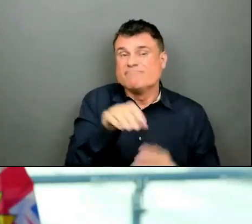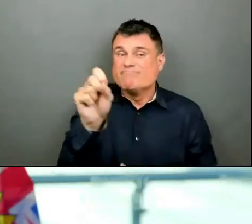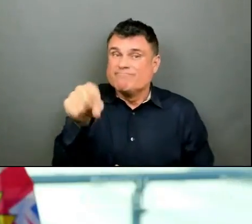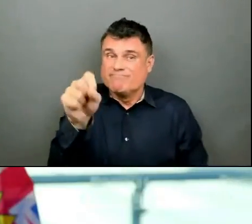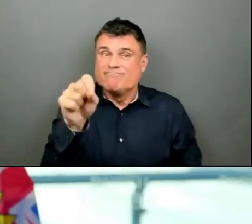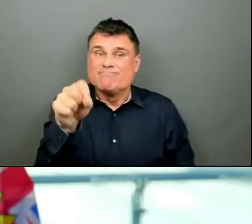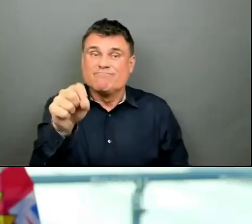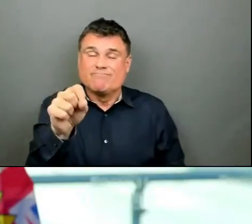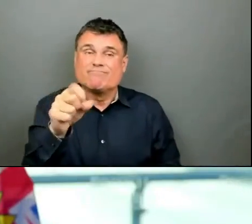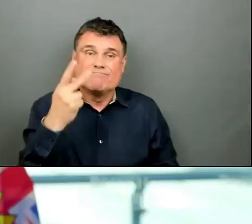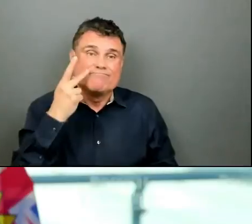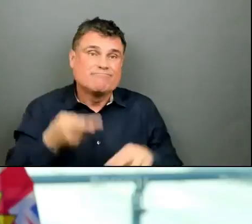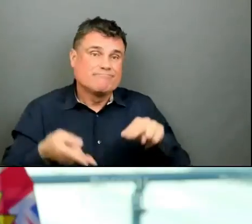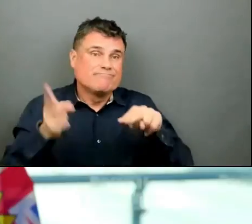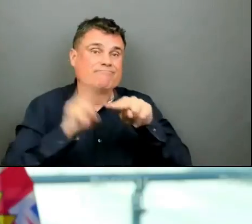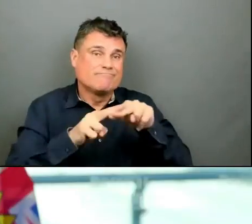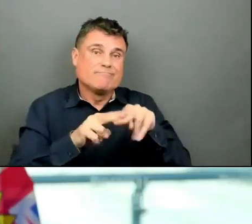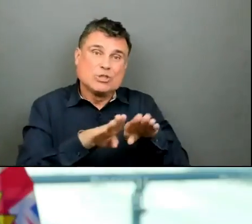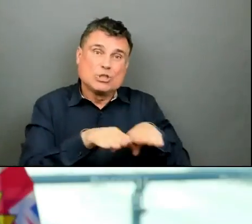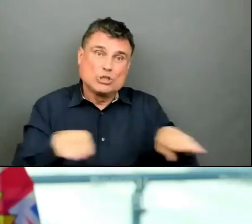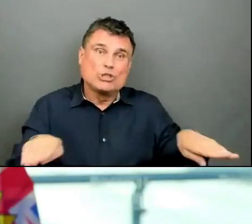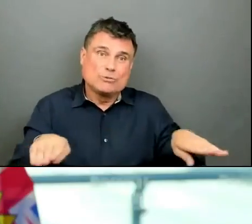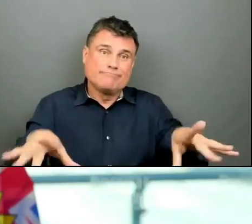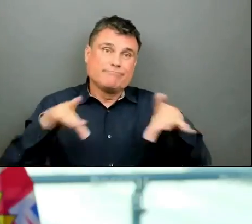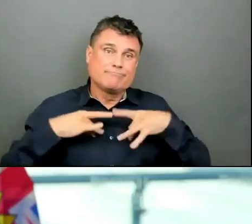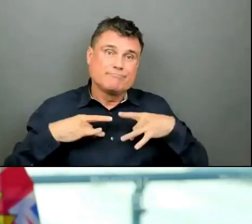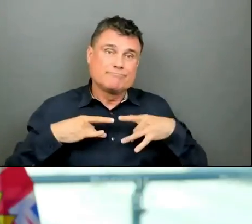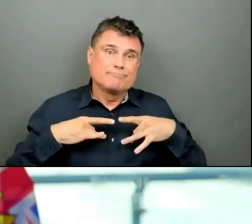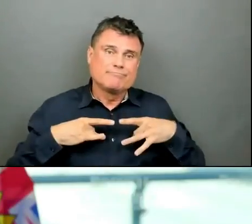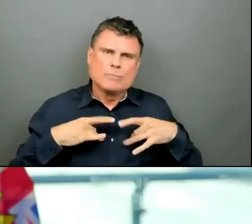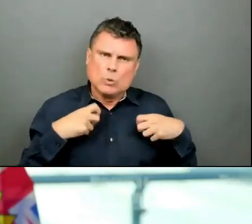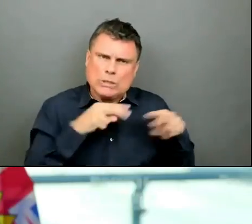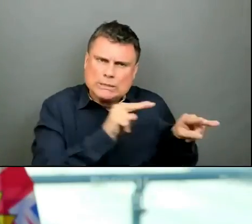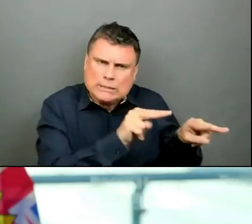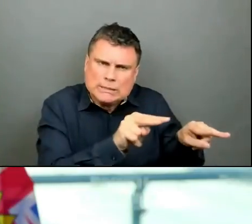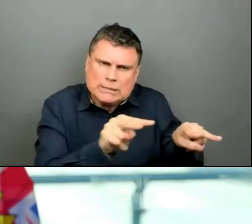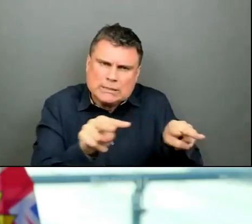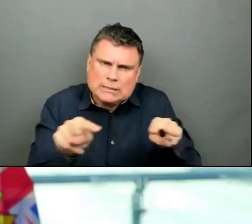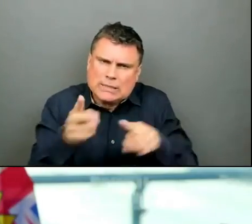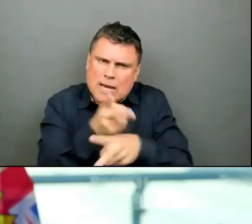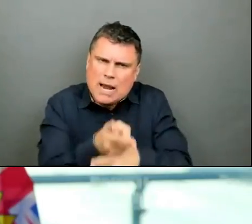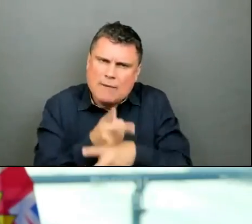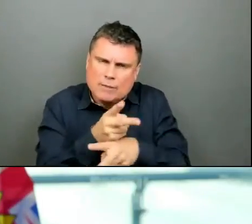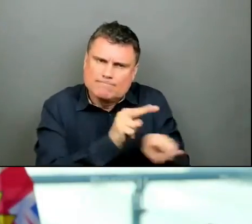March outbreak for the most part. And yes, we are seeing increases as we do in